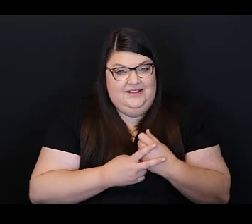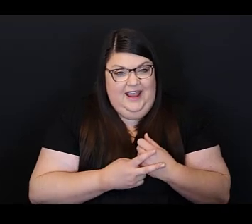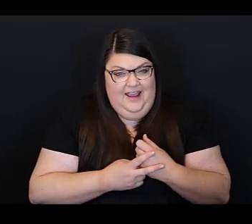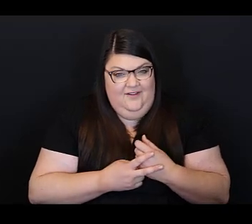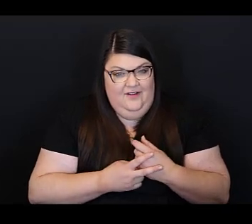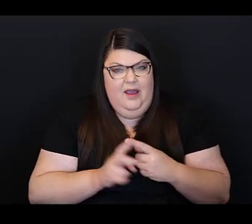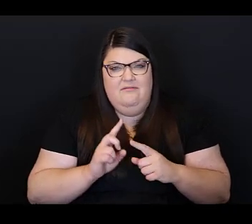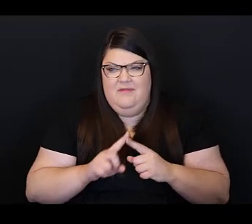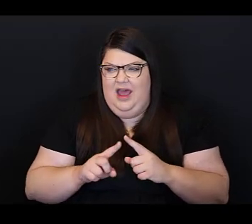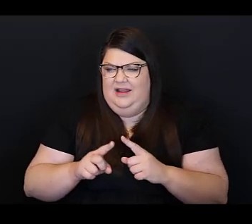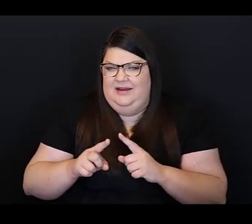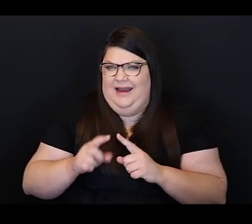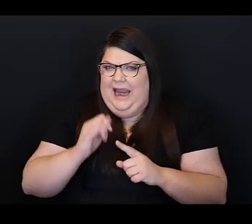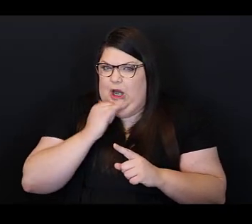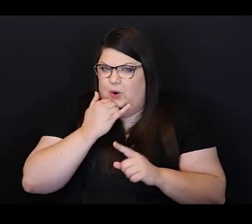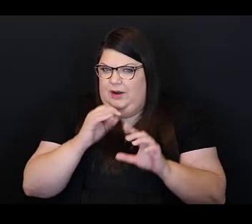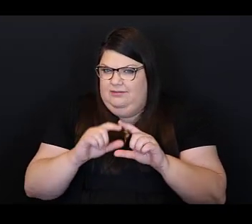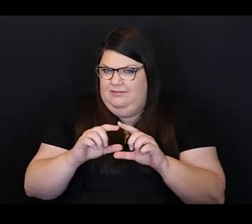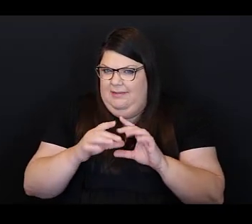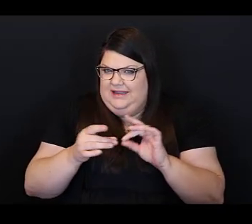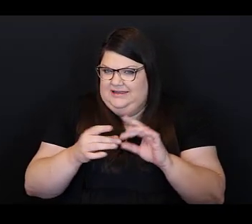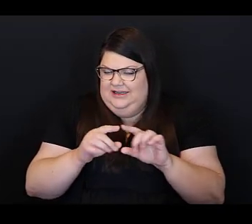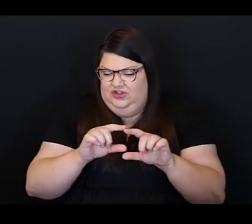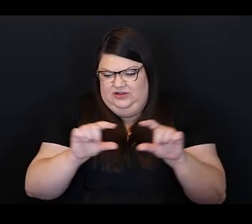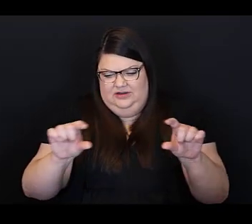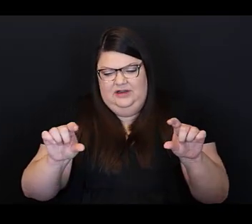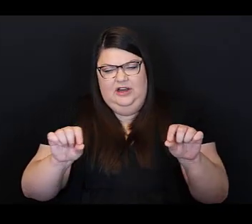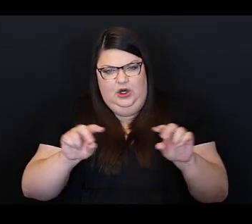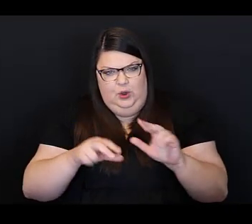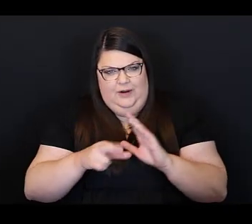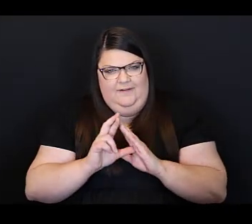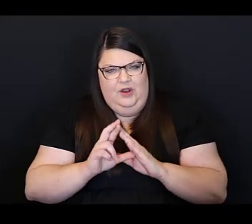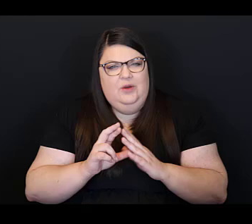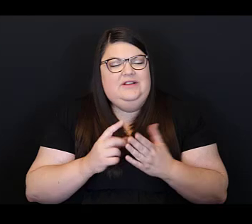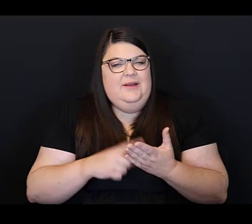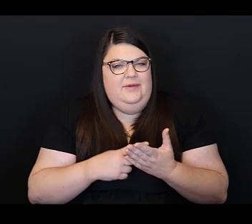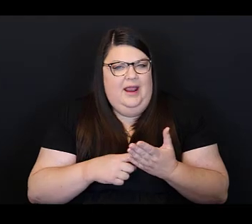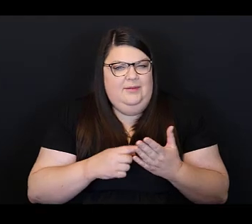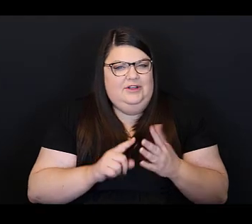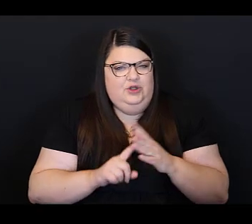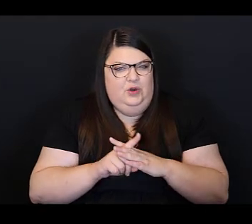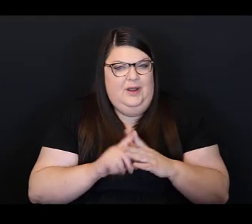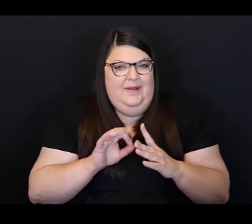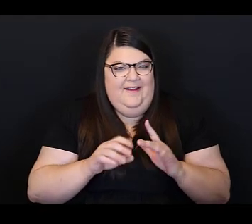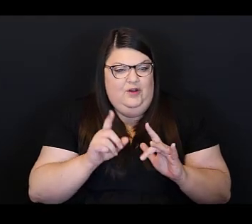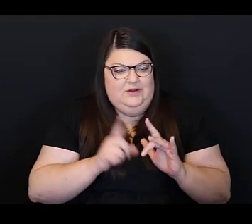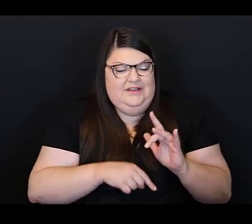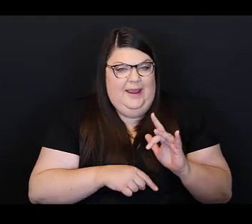review the message. The message usually appears if you skipped a field or filled one out incorrectly.